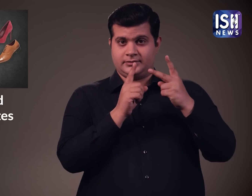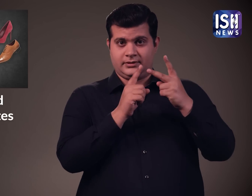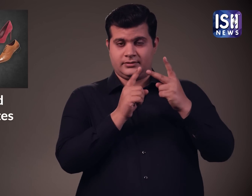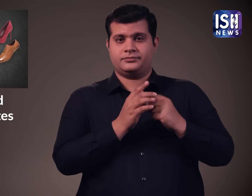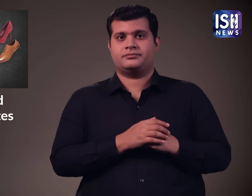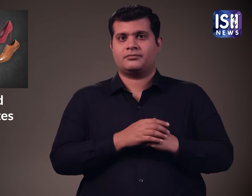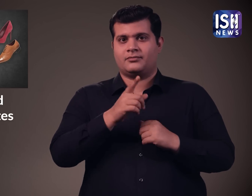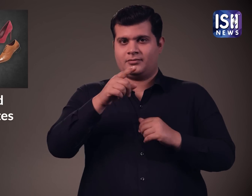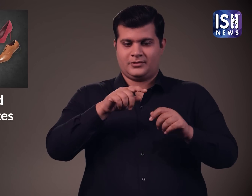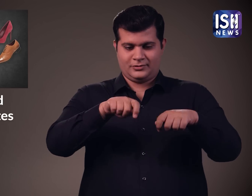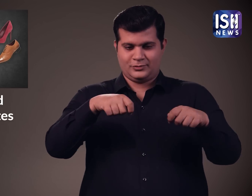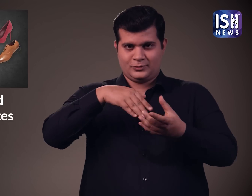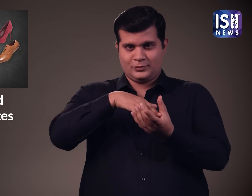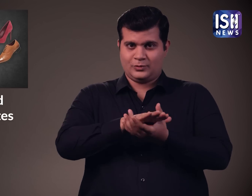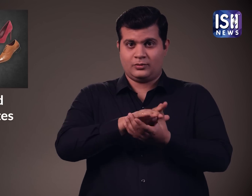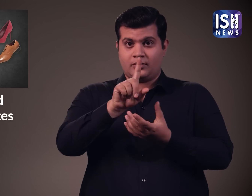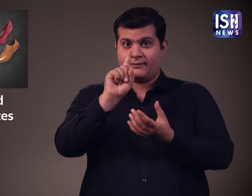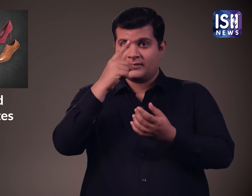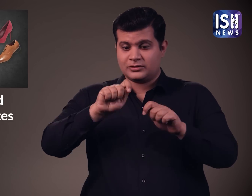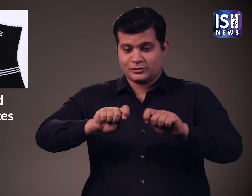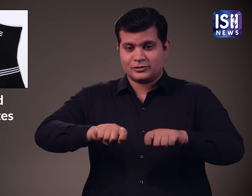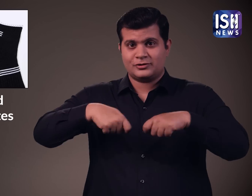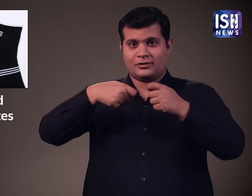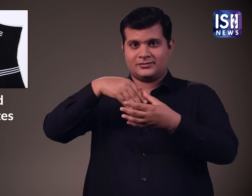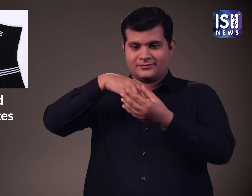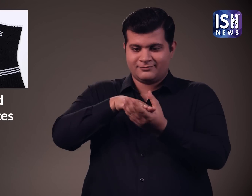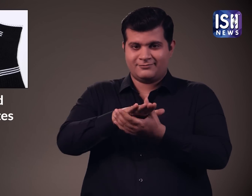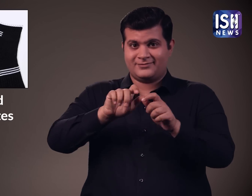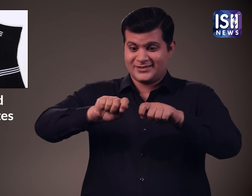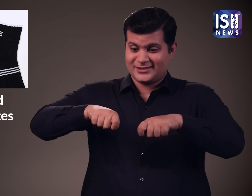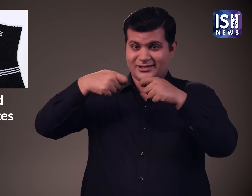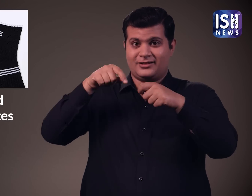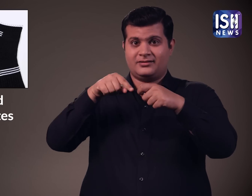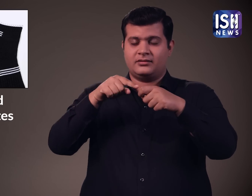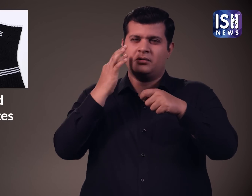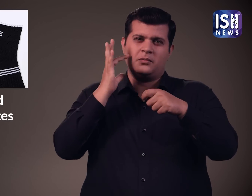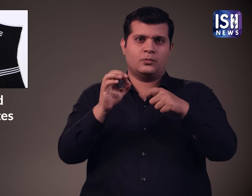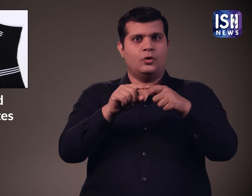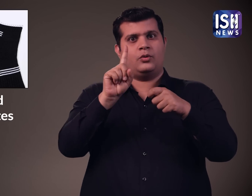2. It is important to wear socks before wearing your shoes.